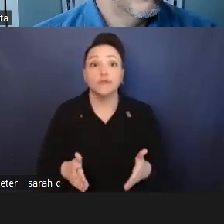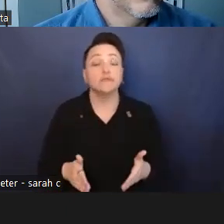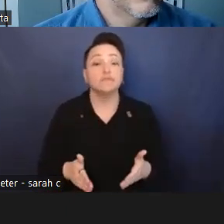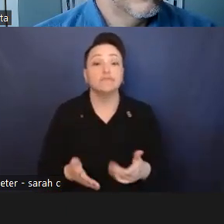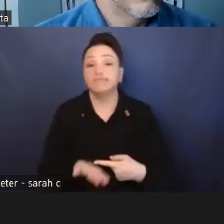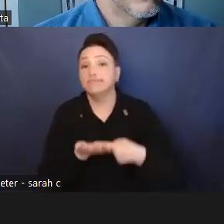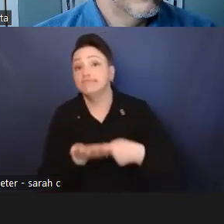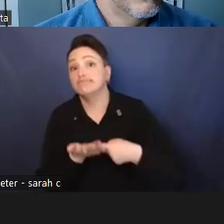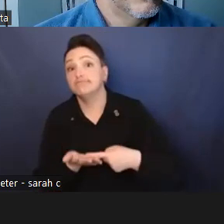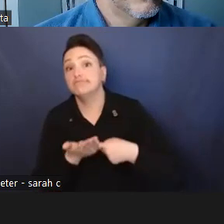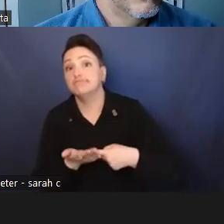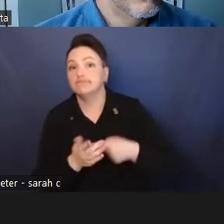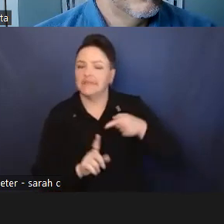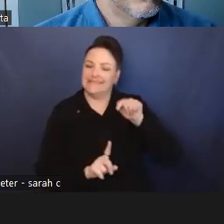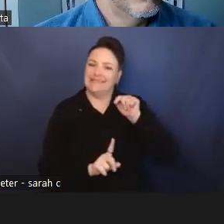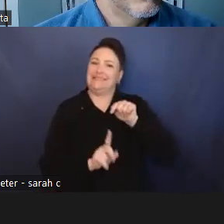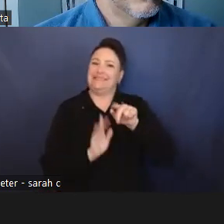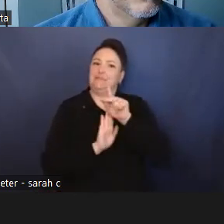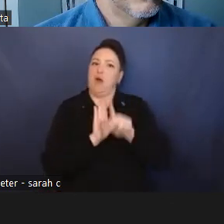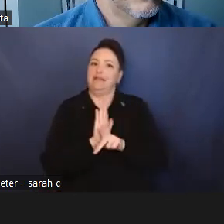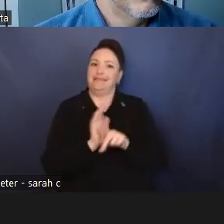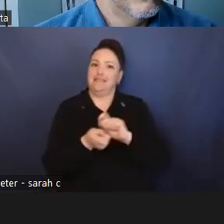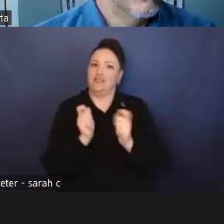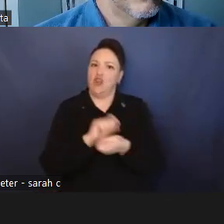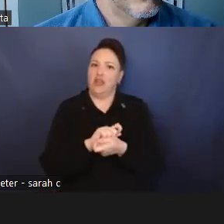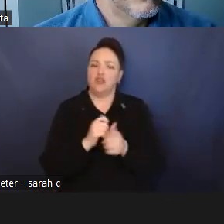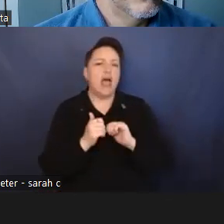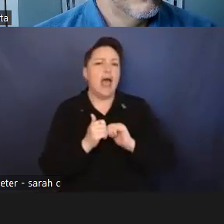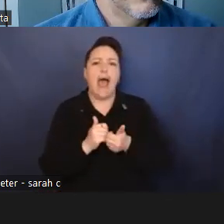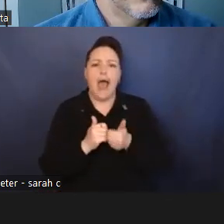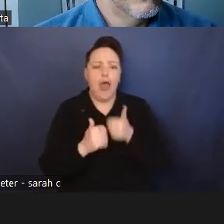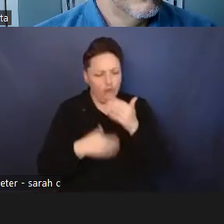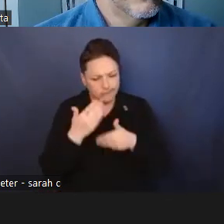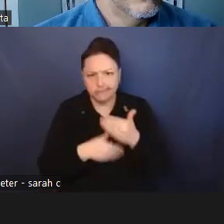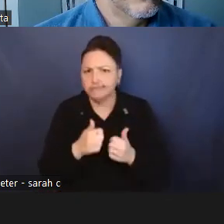of this policy change is going to happen and also on the communication plan as well.